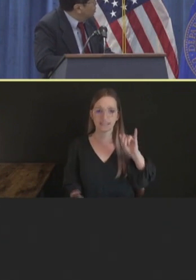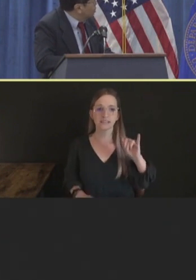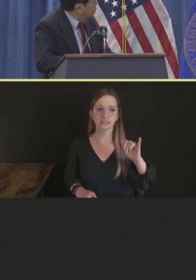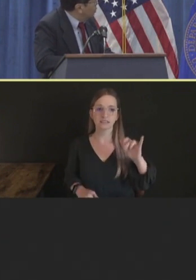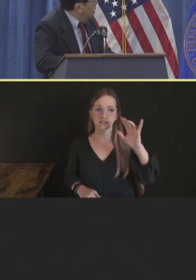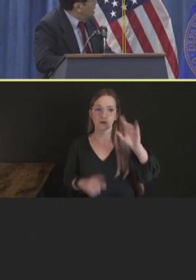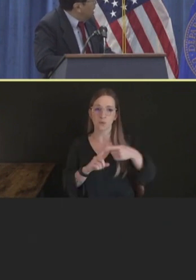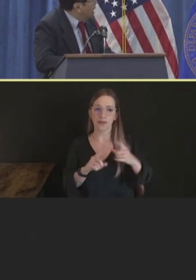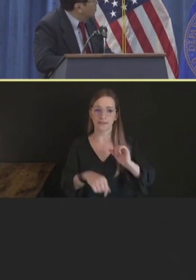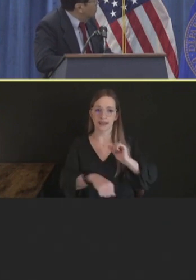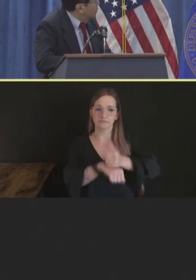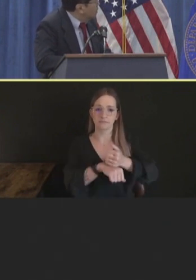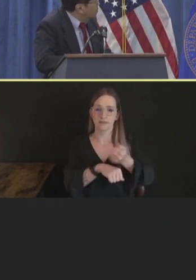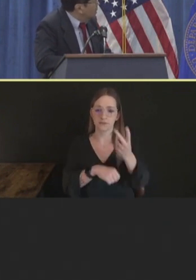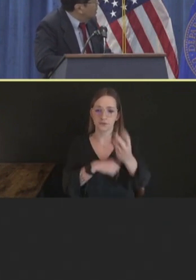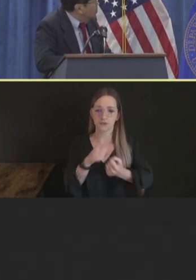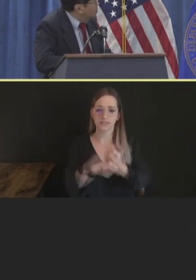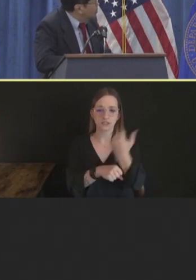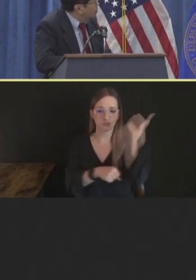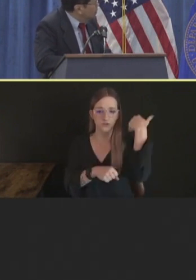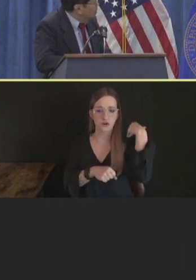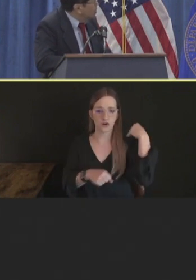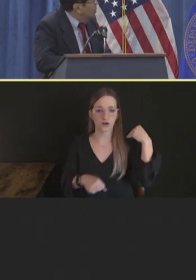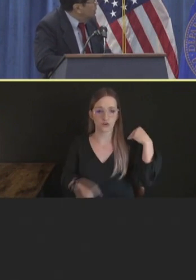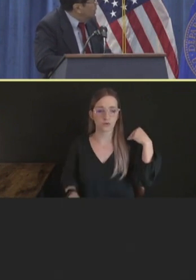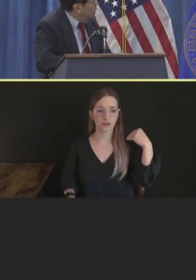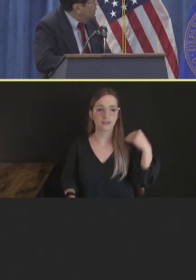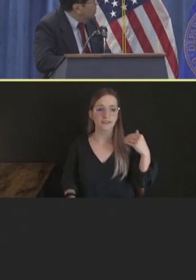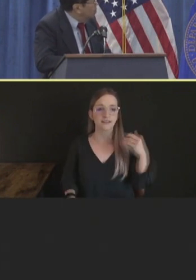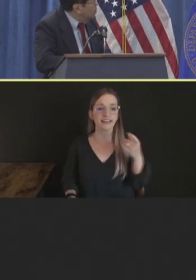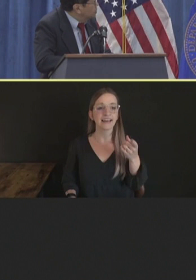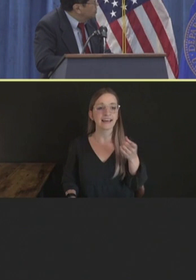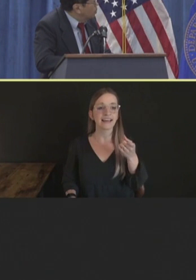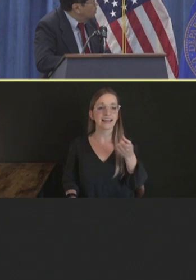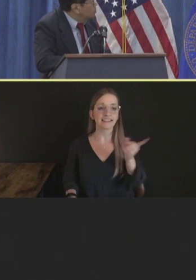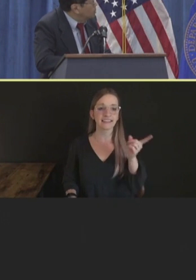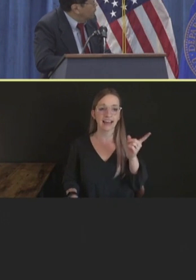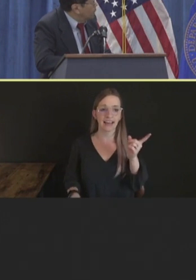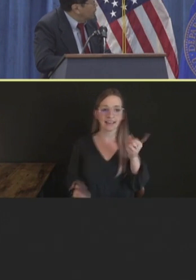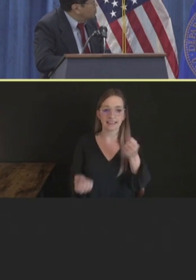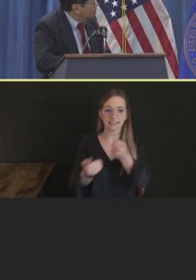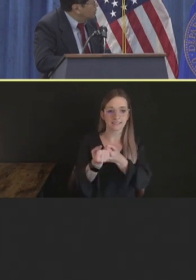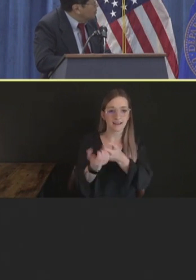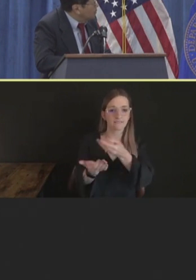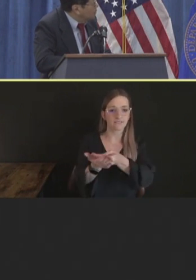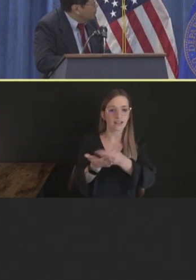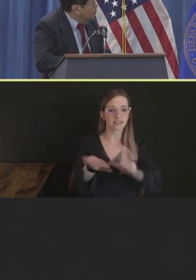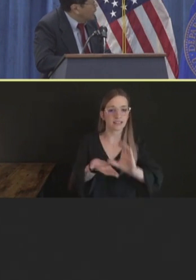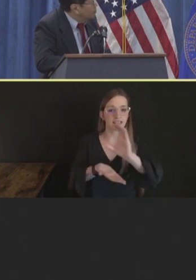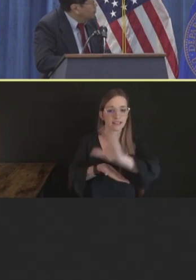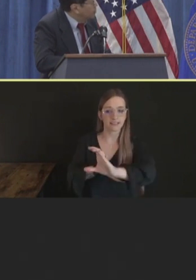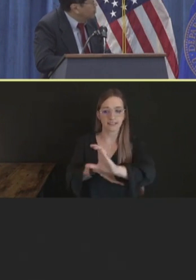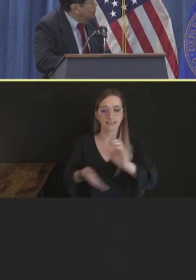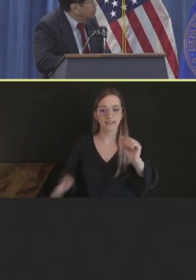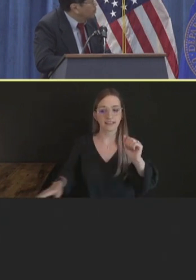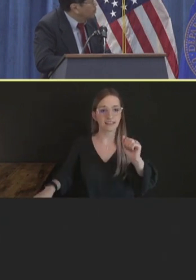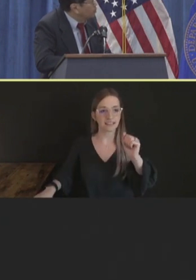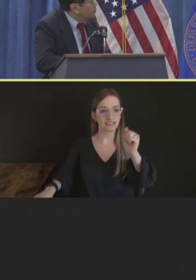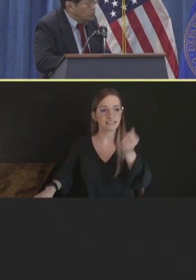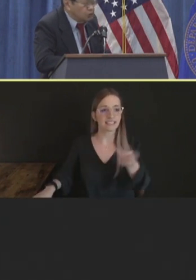ago, they funded several -- about kind of five different developers for each of their